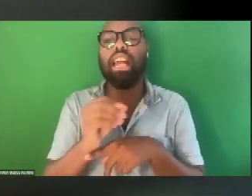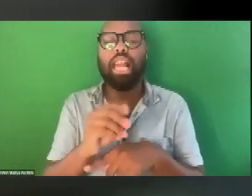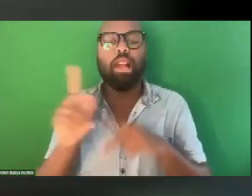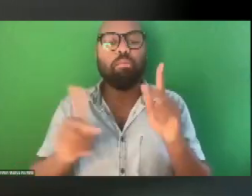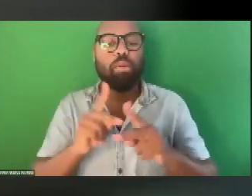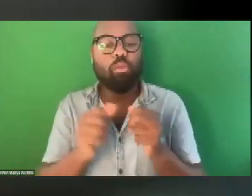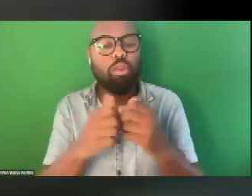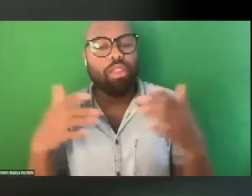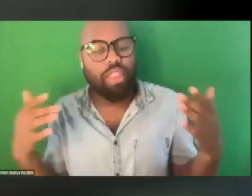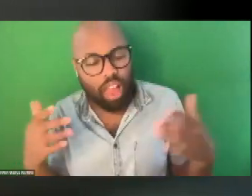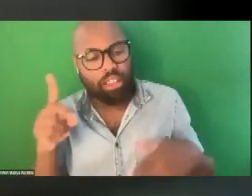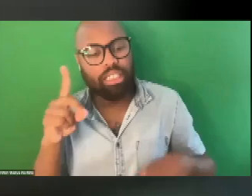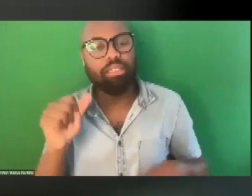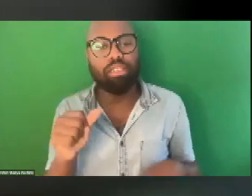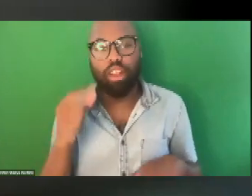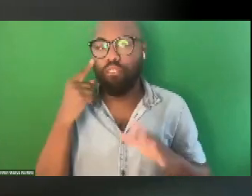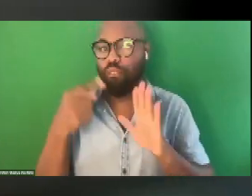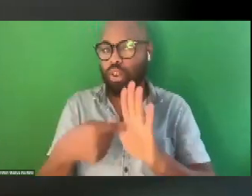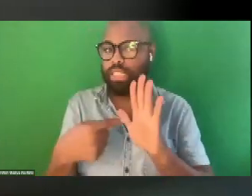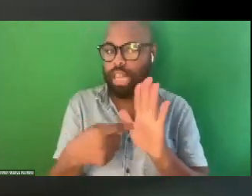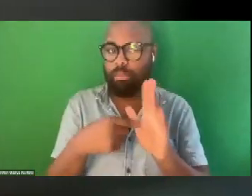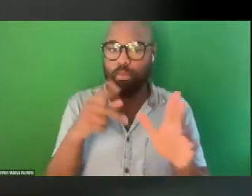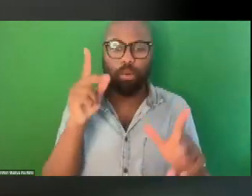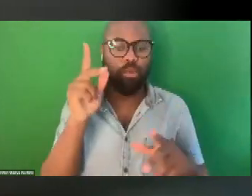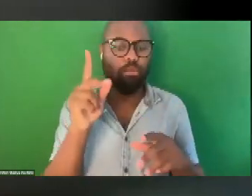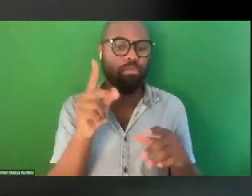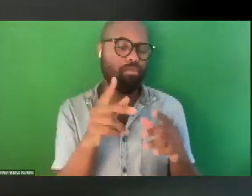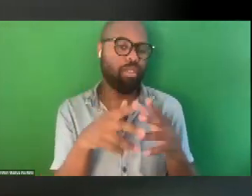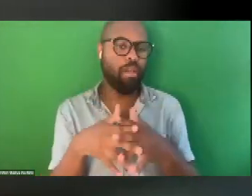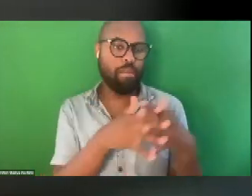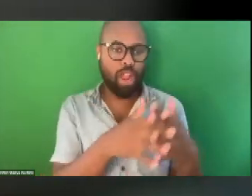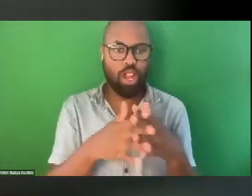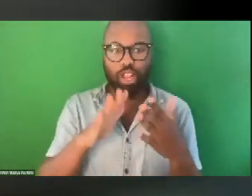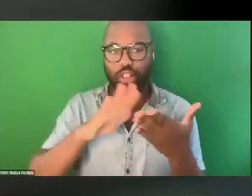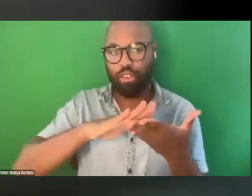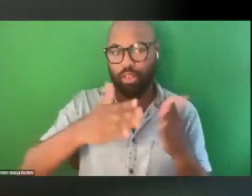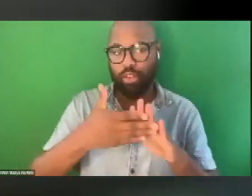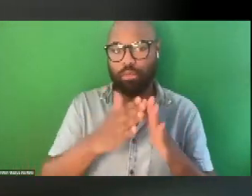For example, the American Community Survey and others.